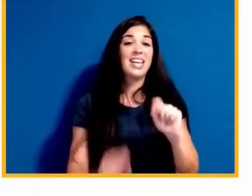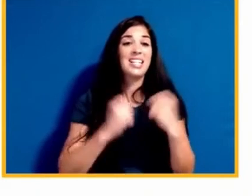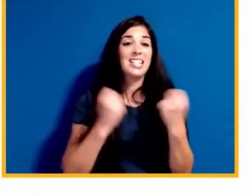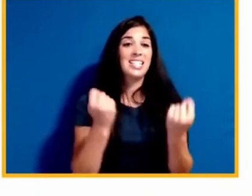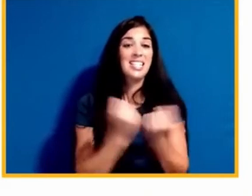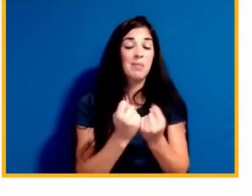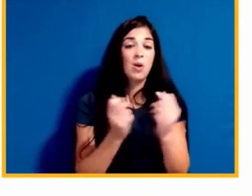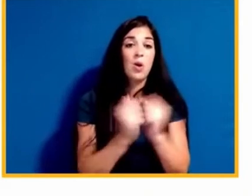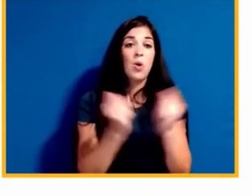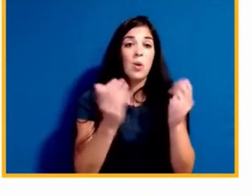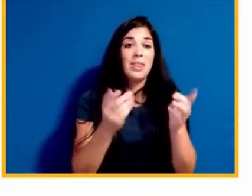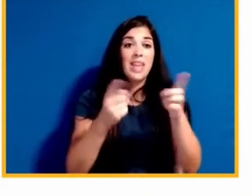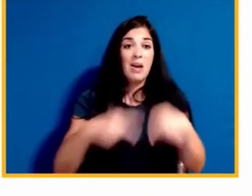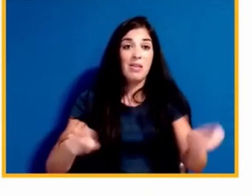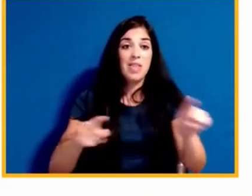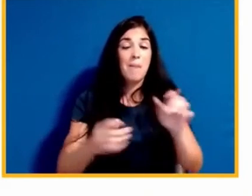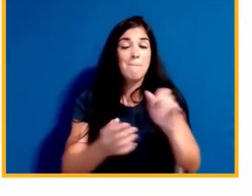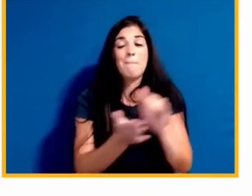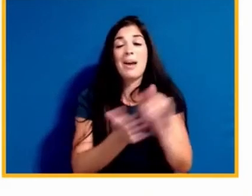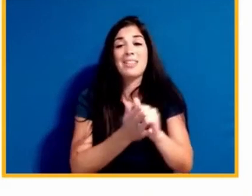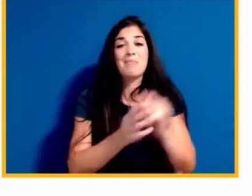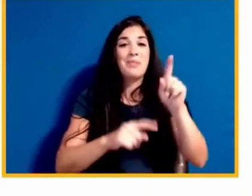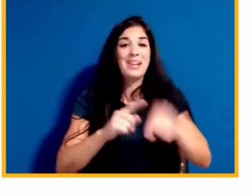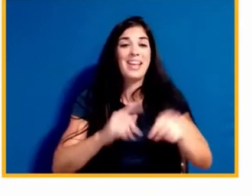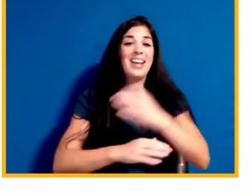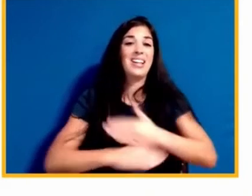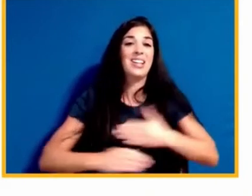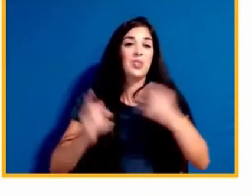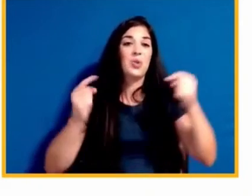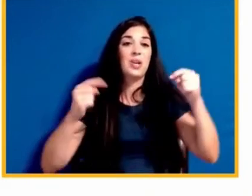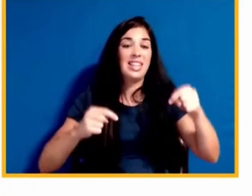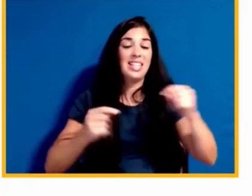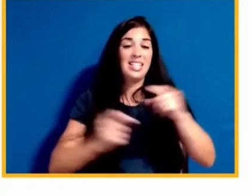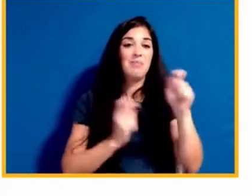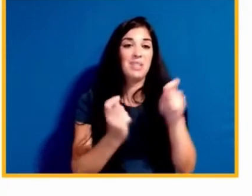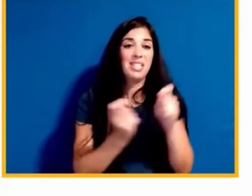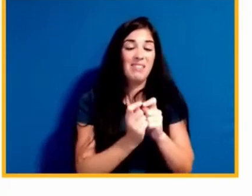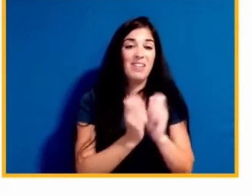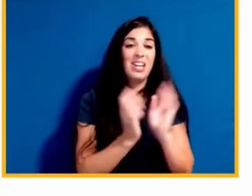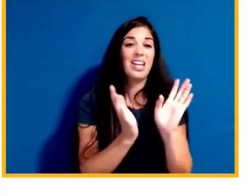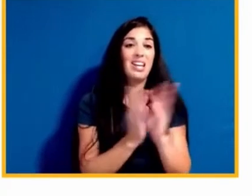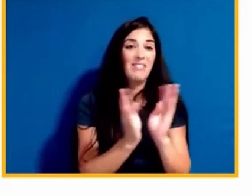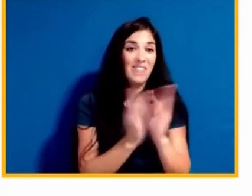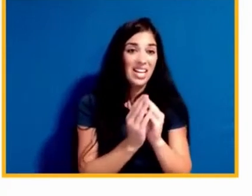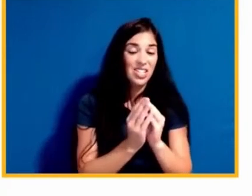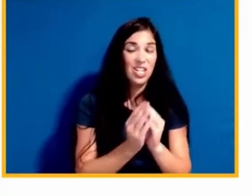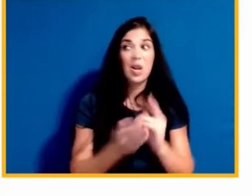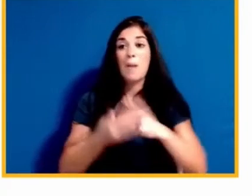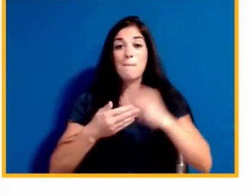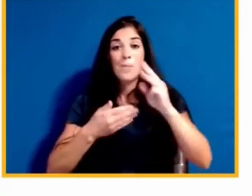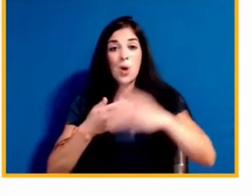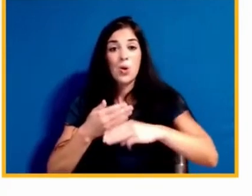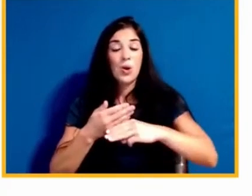without any of them we would not be able to enjoy this particular convention, whether it comes from programming, whether it's dealers,